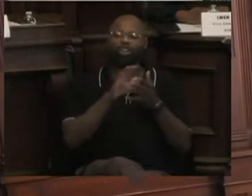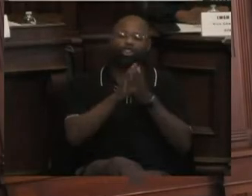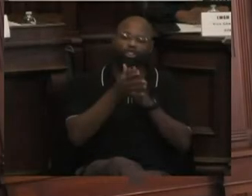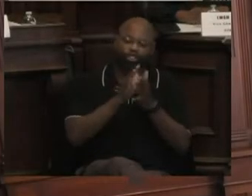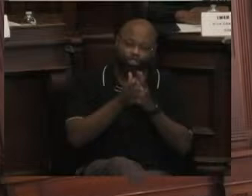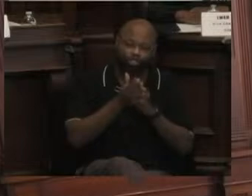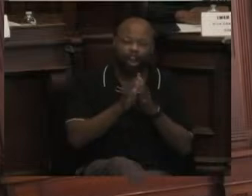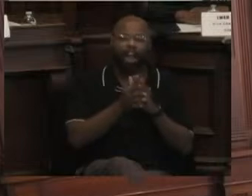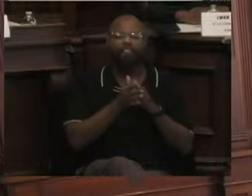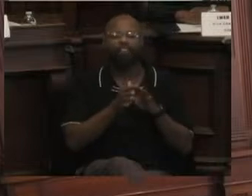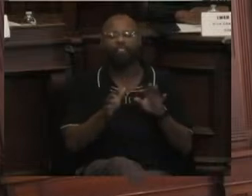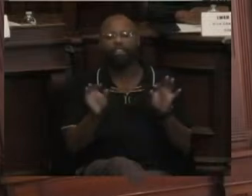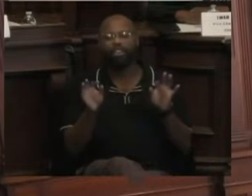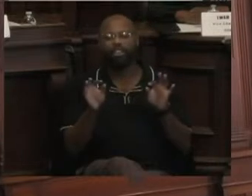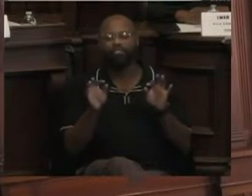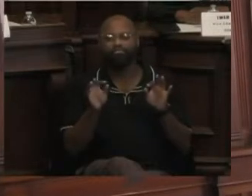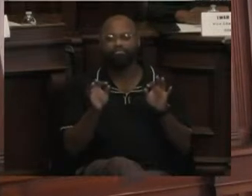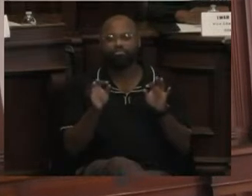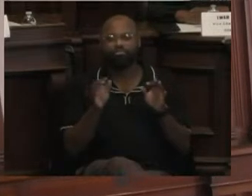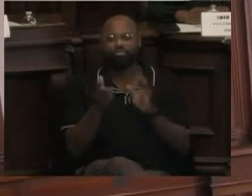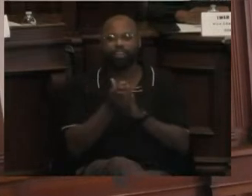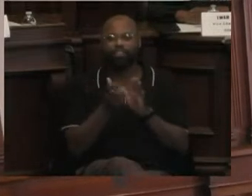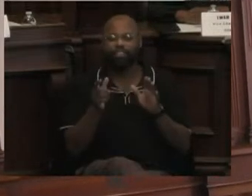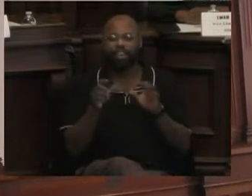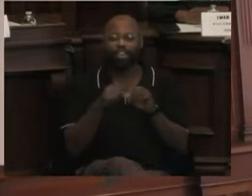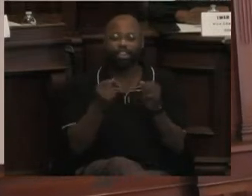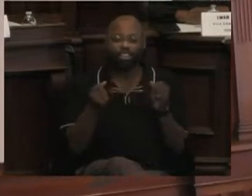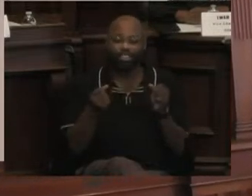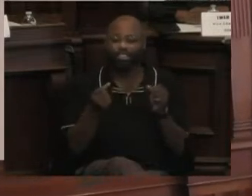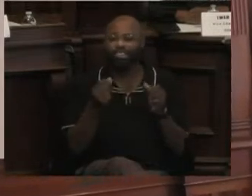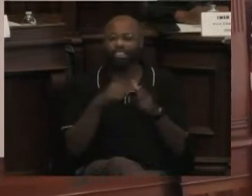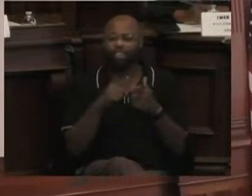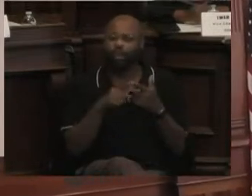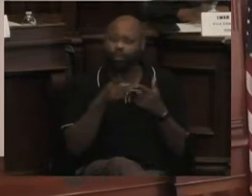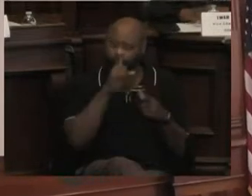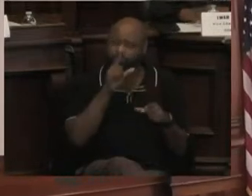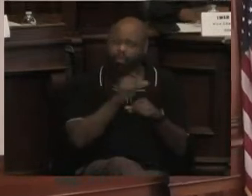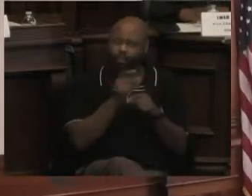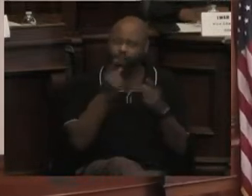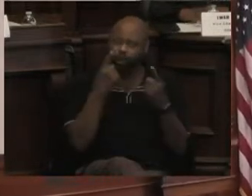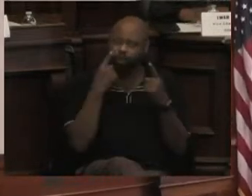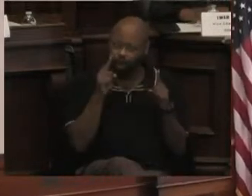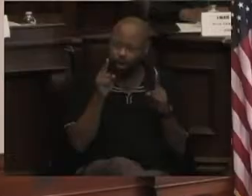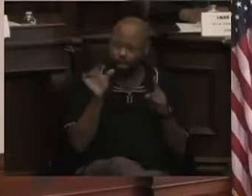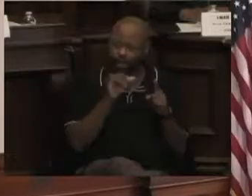everything from assaults to murders to traffic infractions. So showing that this actually